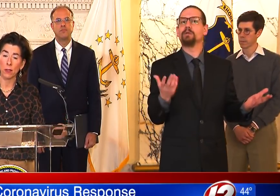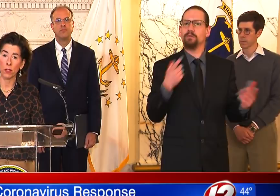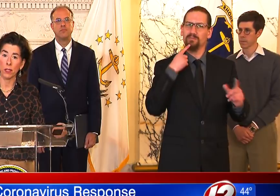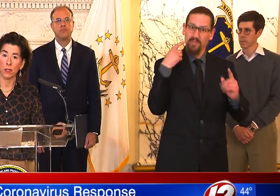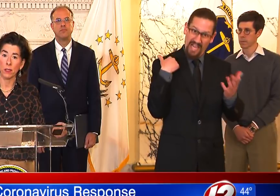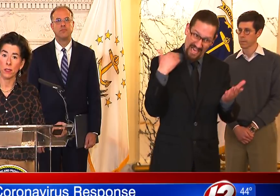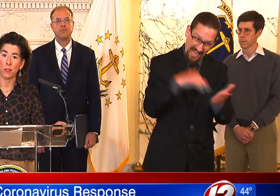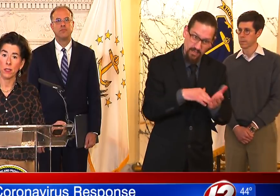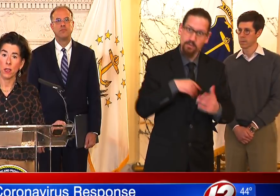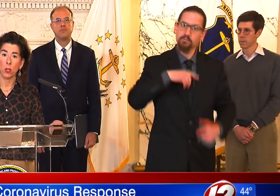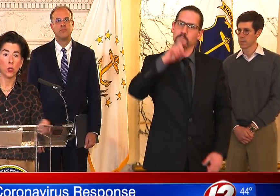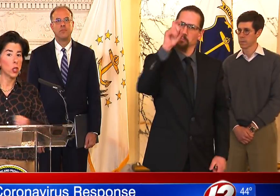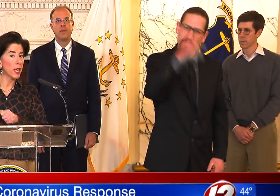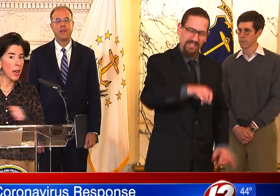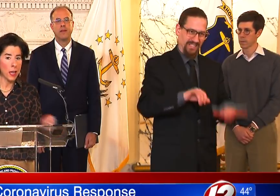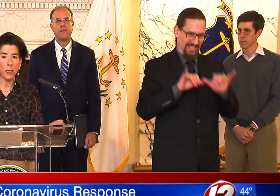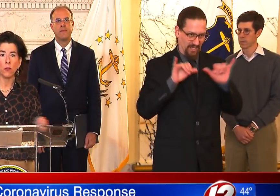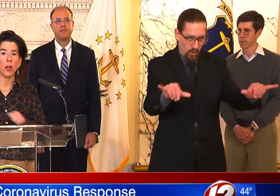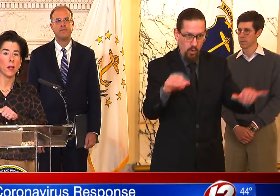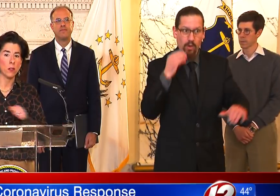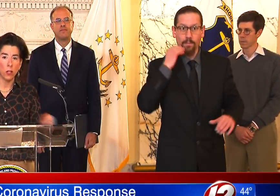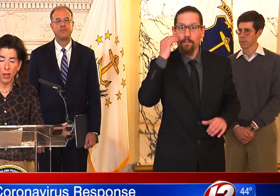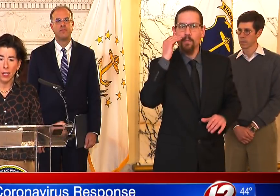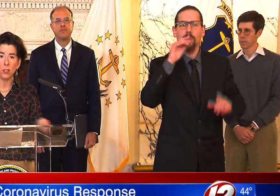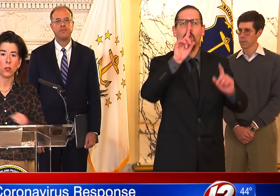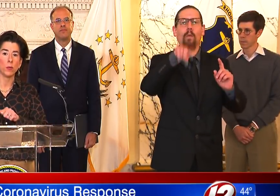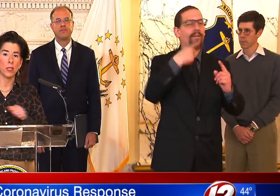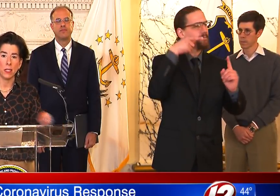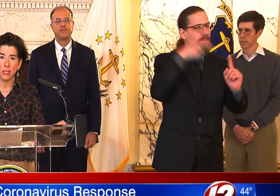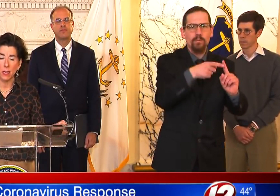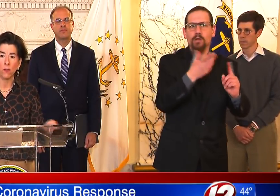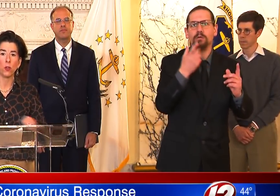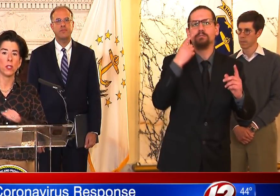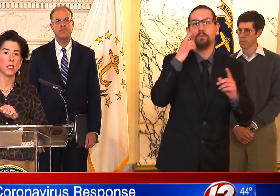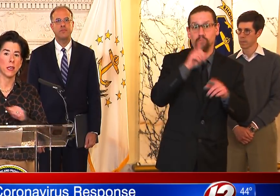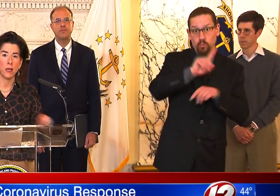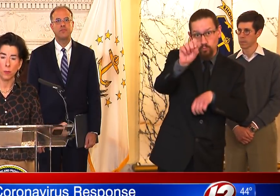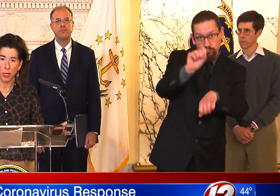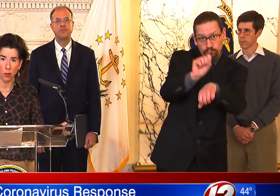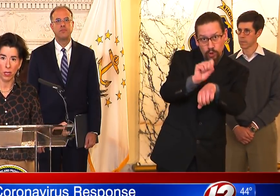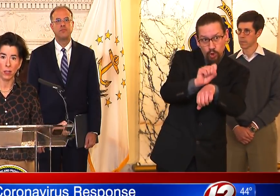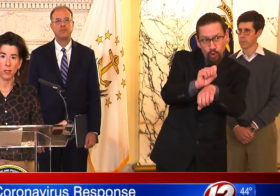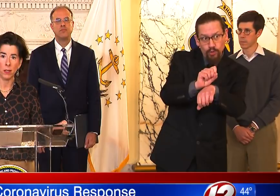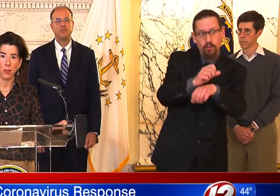GO TO WORK. YOU SHOULD BE WORKING FROM HOME, BUT IF YOU HAVE TO GO TO WORK DO